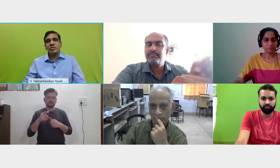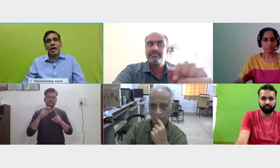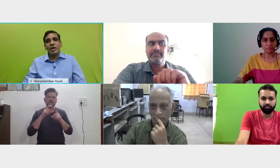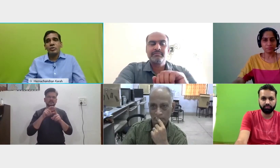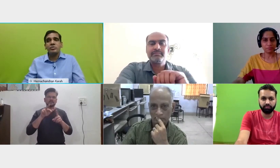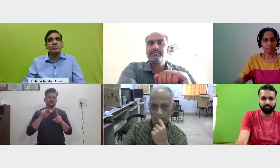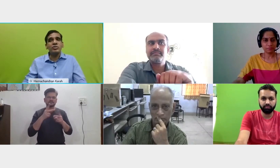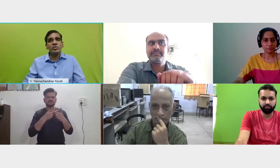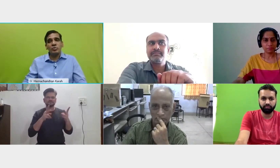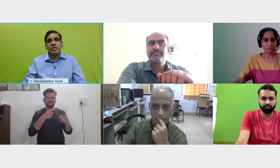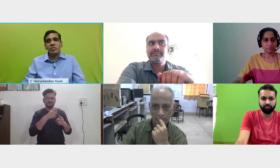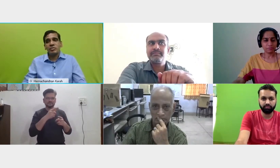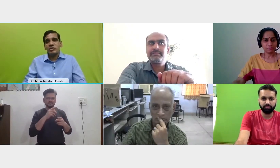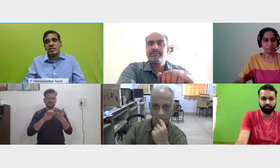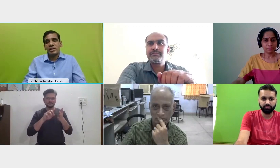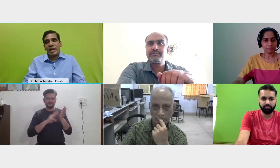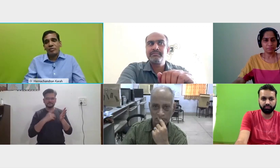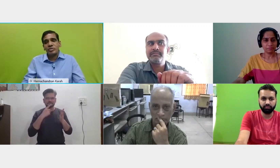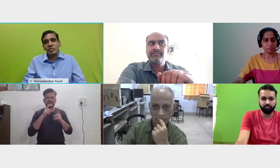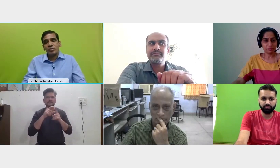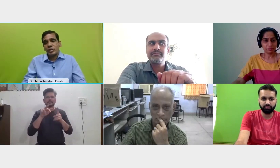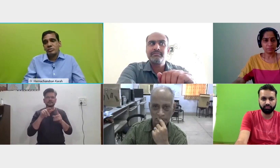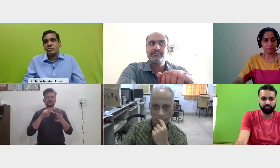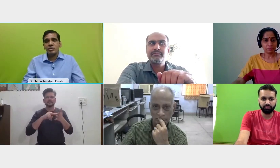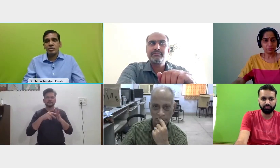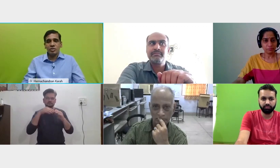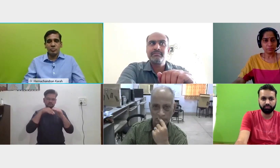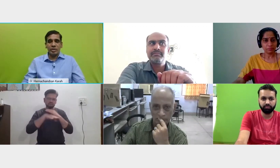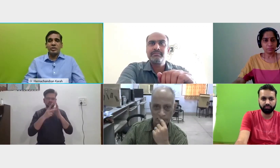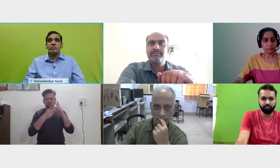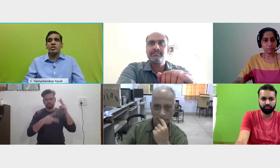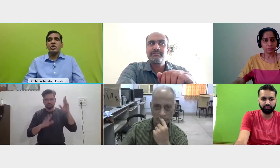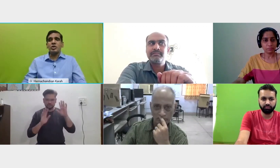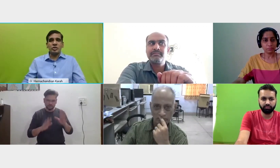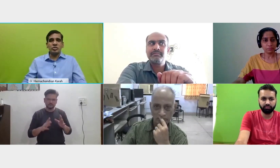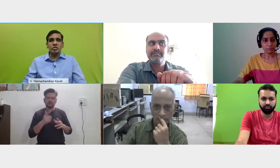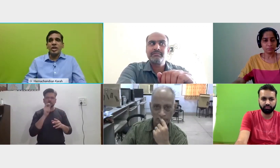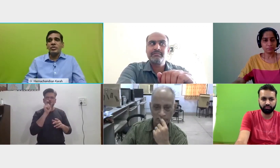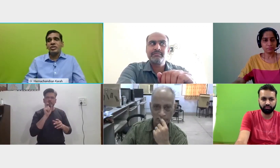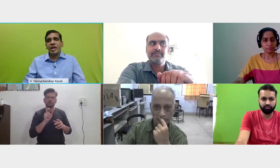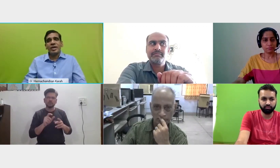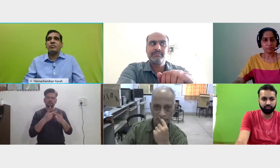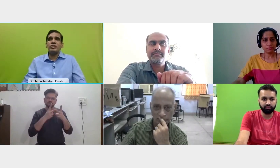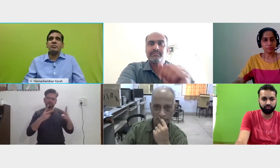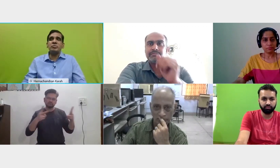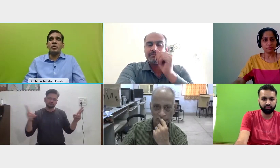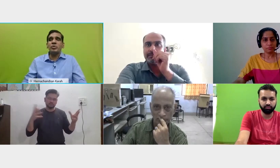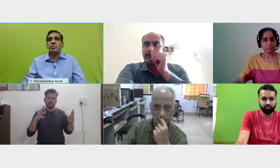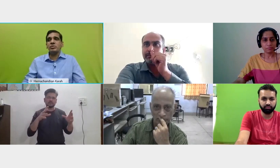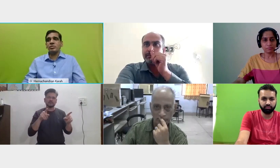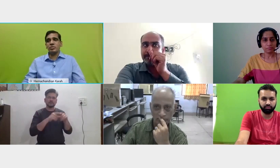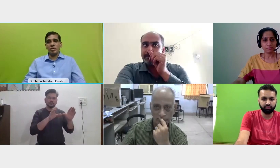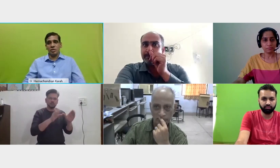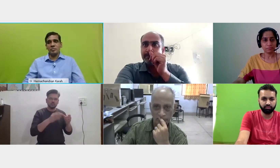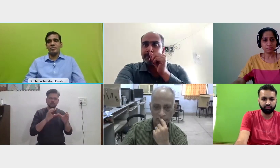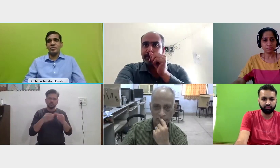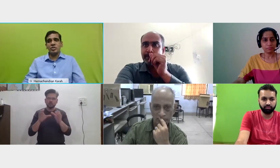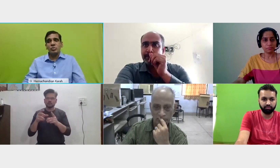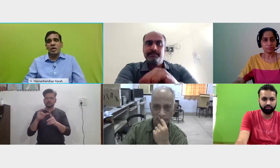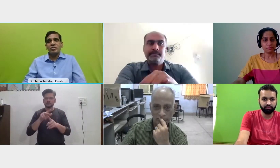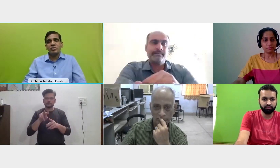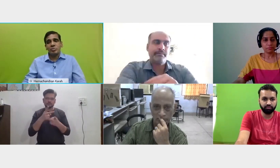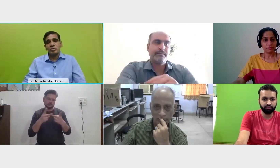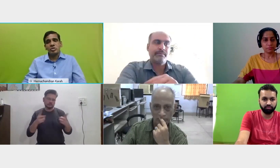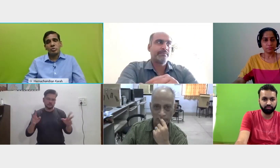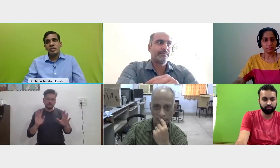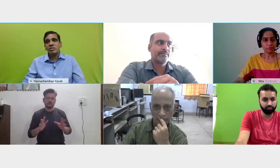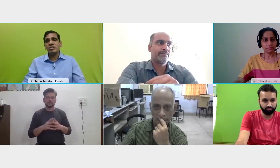many diverse ways of looking at language and the words may emerge. Today we have even put